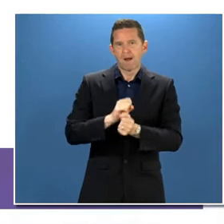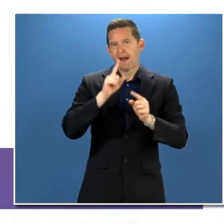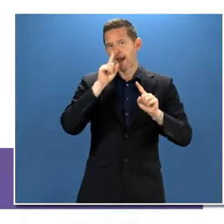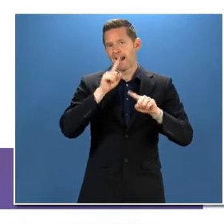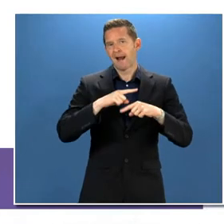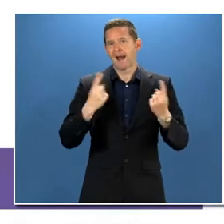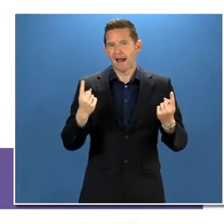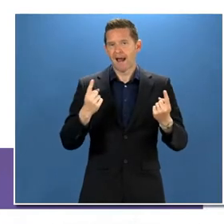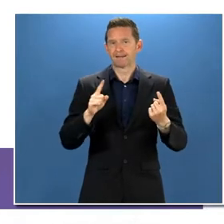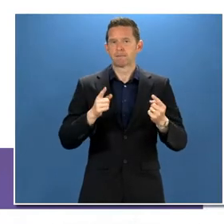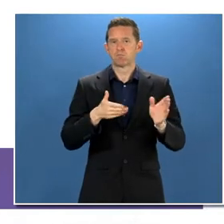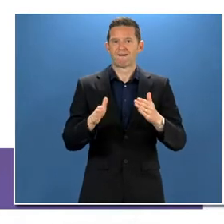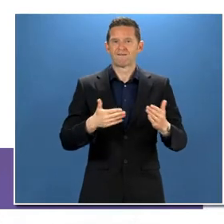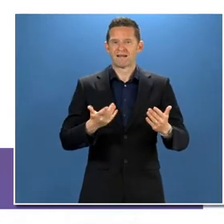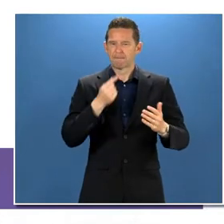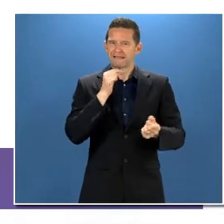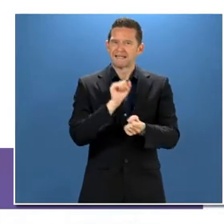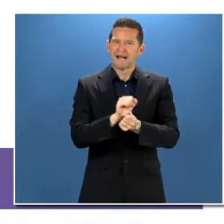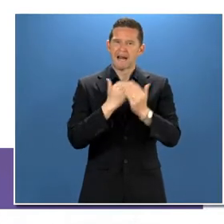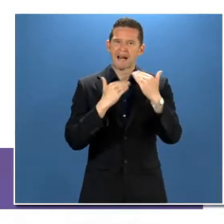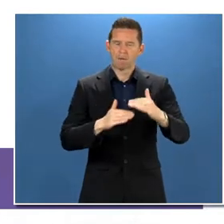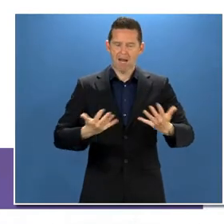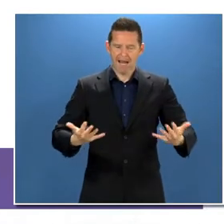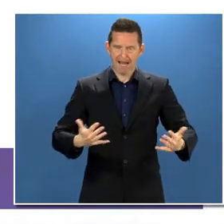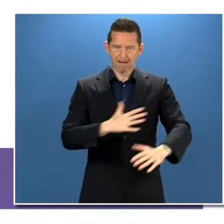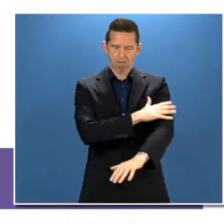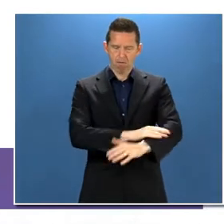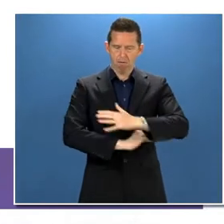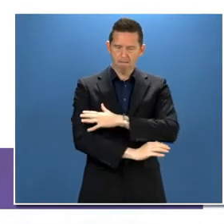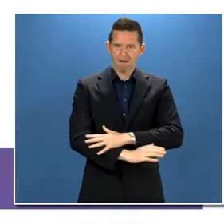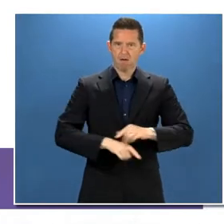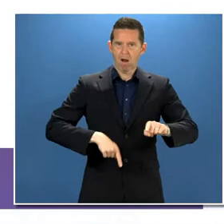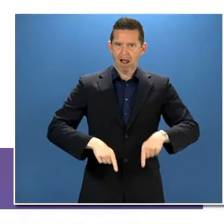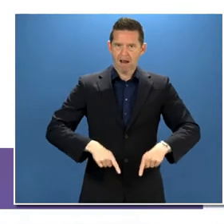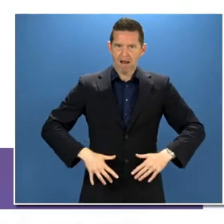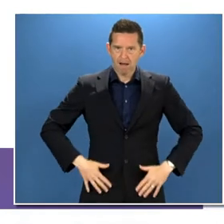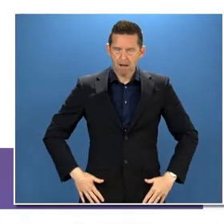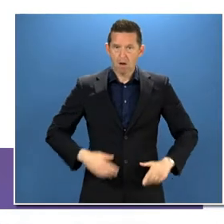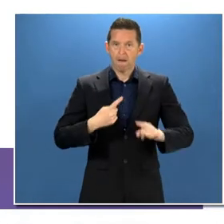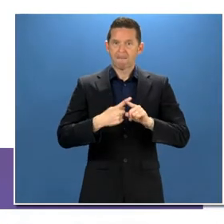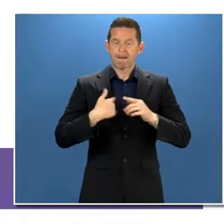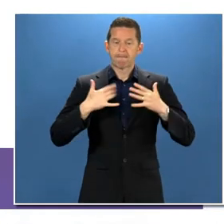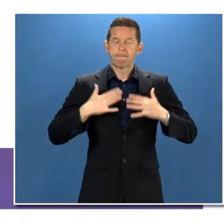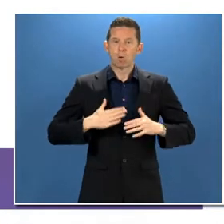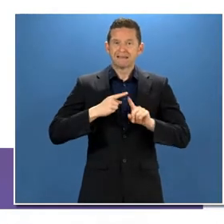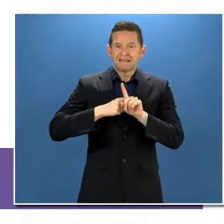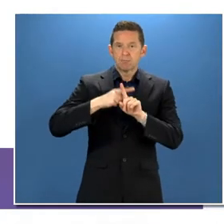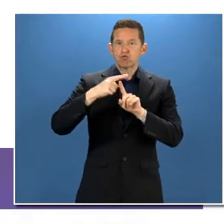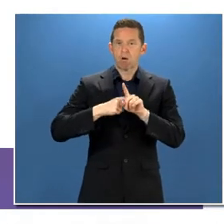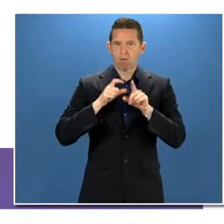hands, my arms, my legs, my ability to regulate temperature, sensation